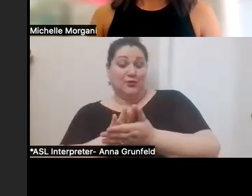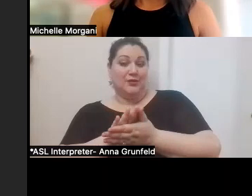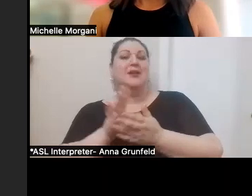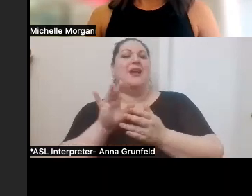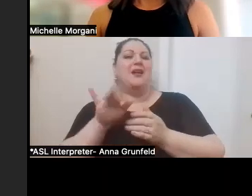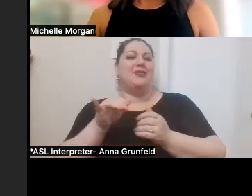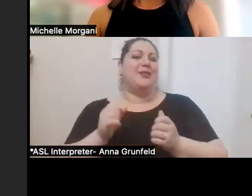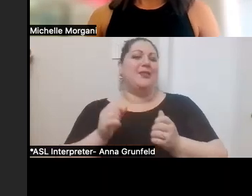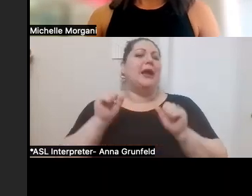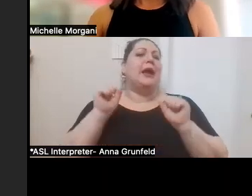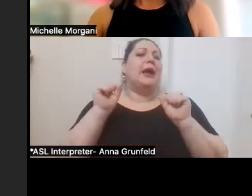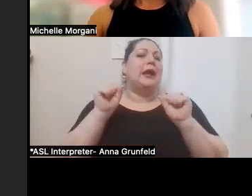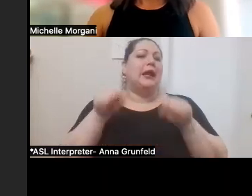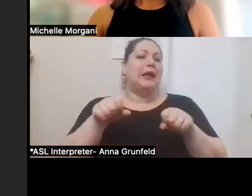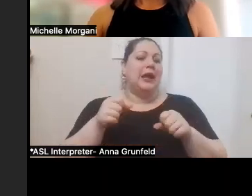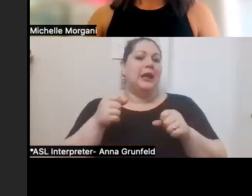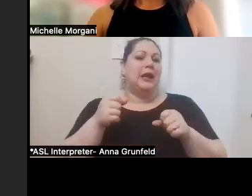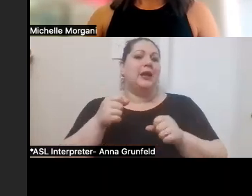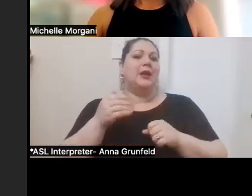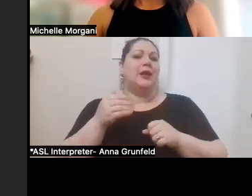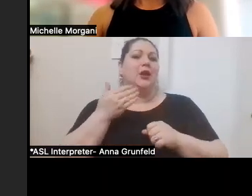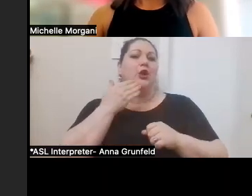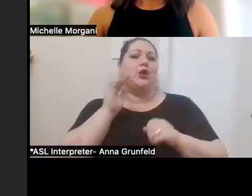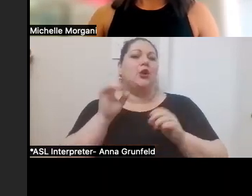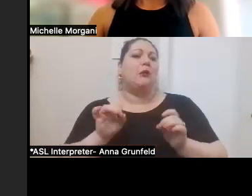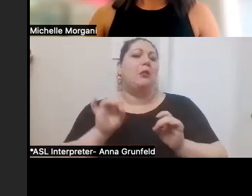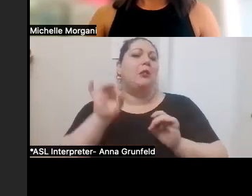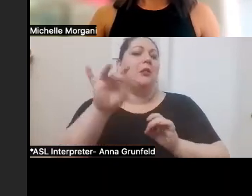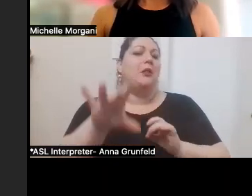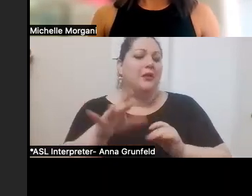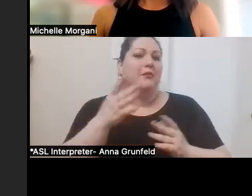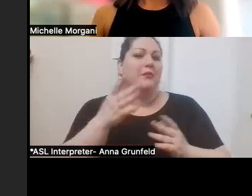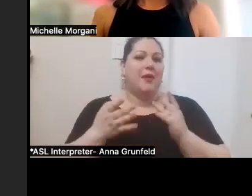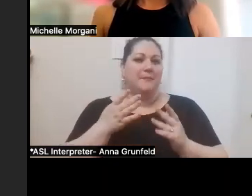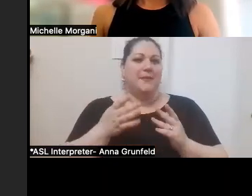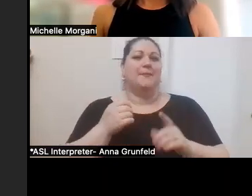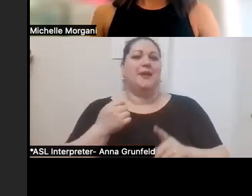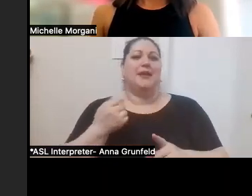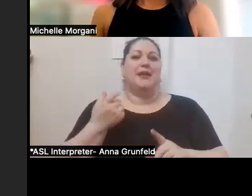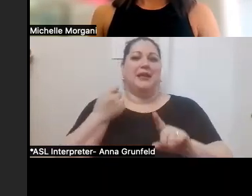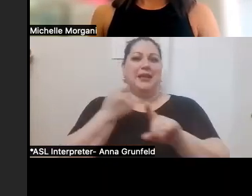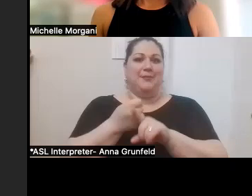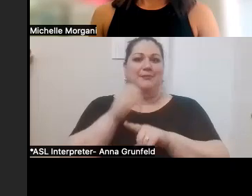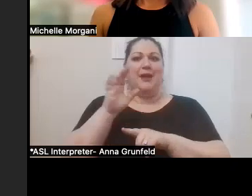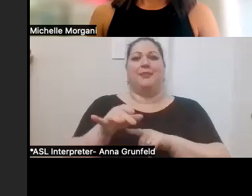might be going on with this education change and the intersection with disability changing.